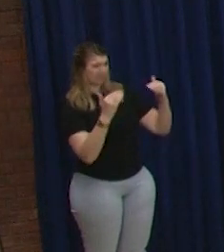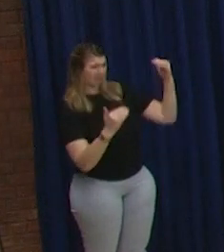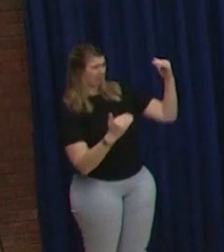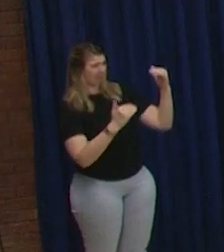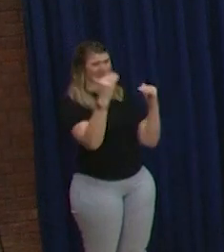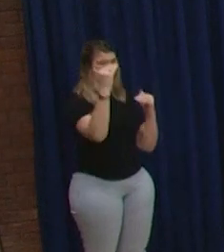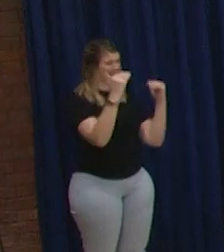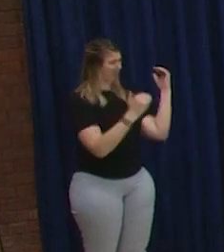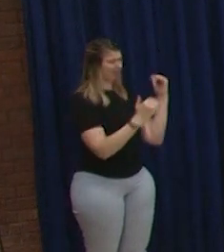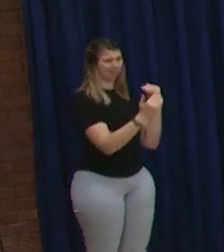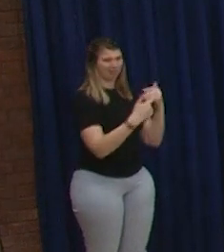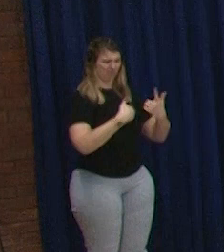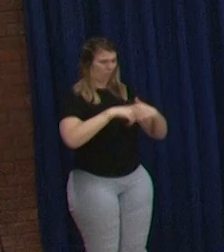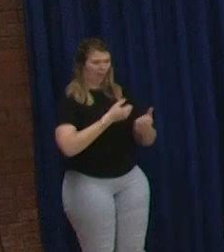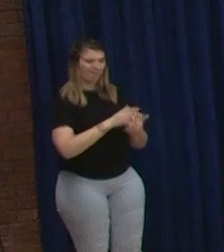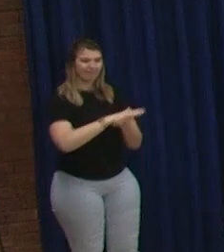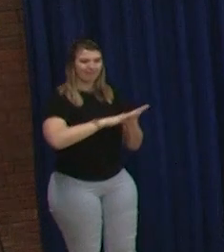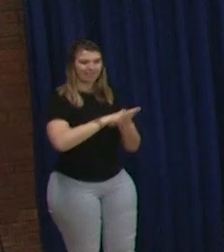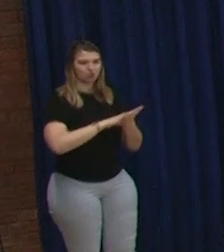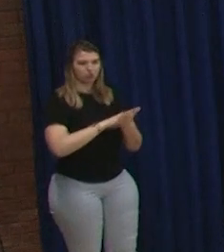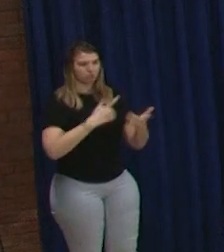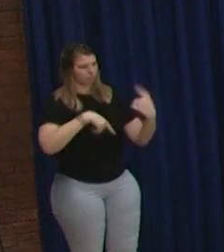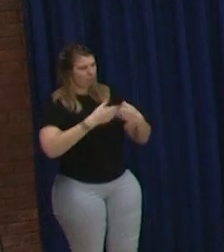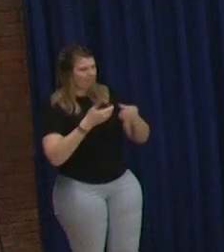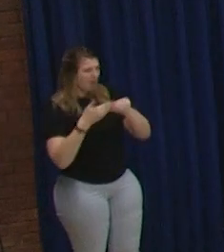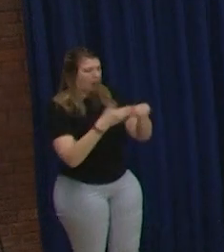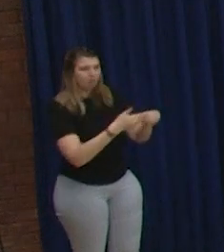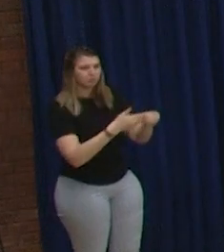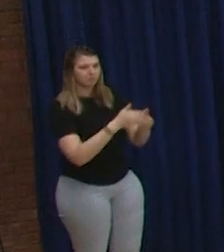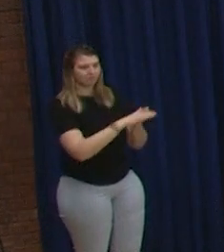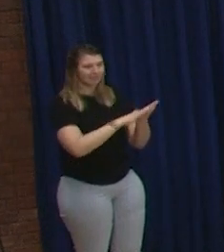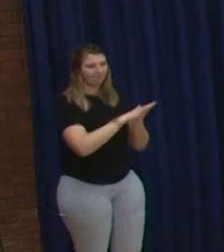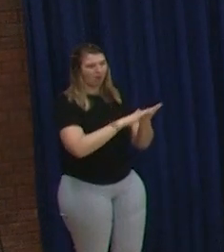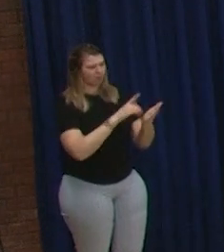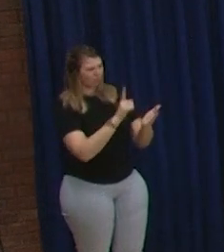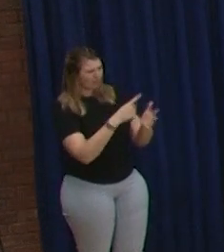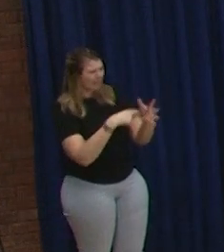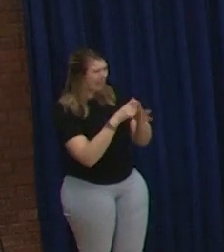got guidelines that we're using for definition to define ADHD, but service delivery models are very